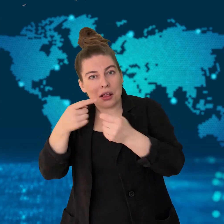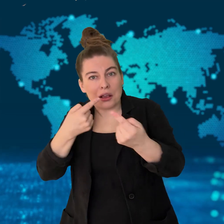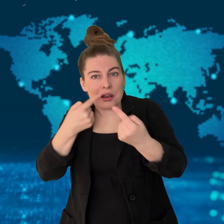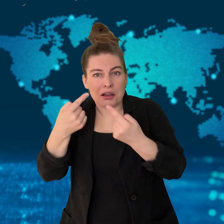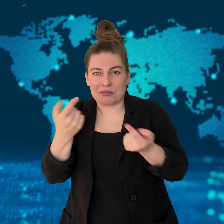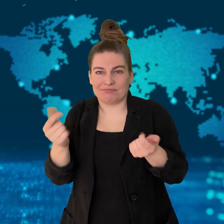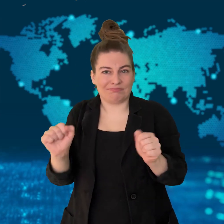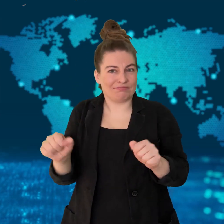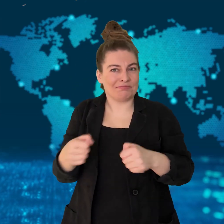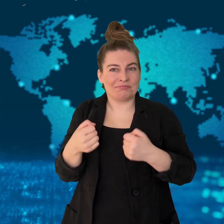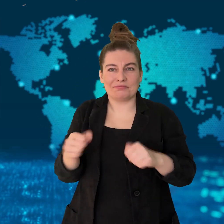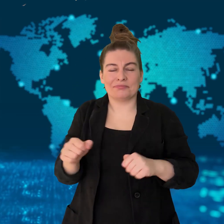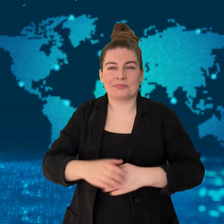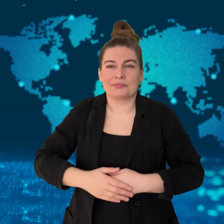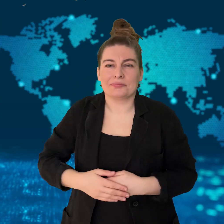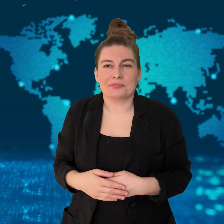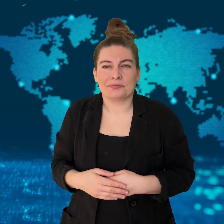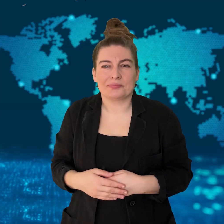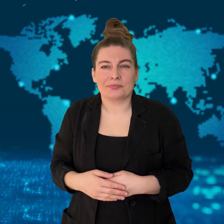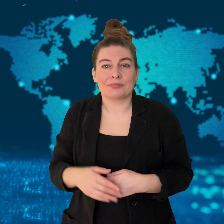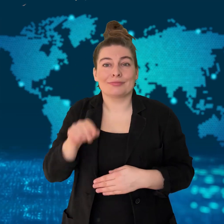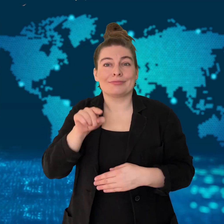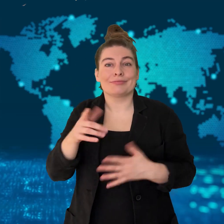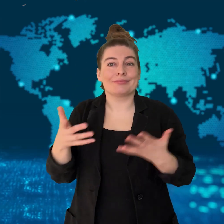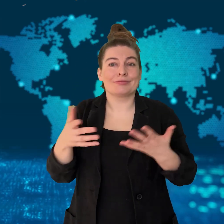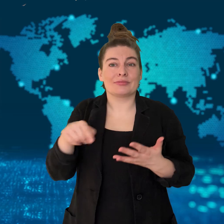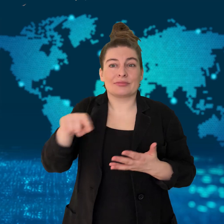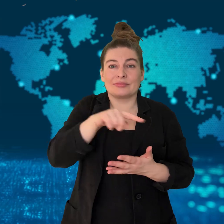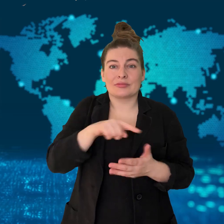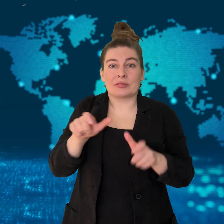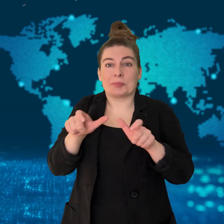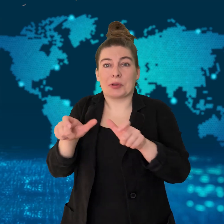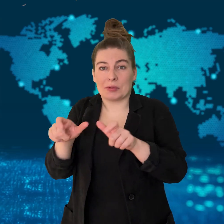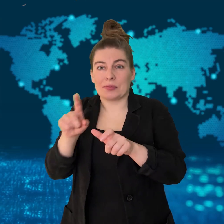and foreign currency reserves.